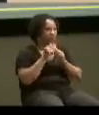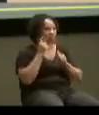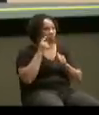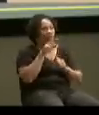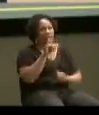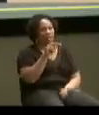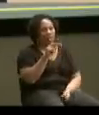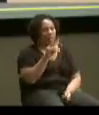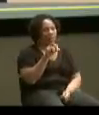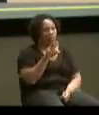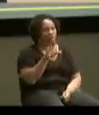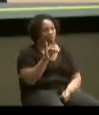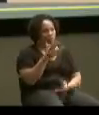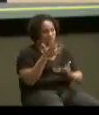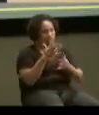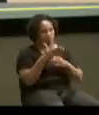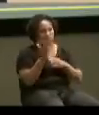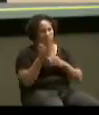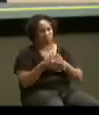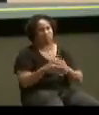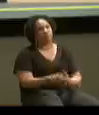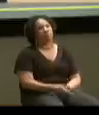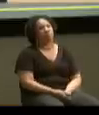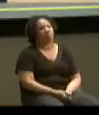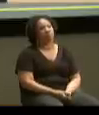OVER A 12-MONTH PERIOD TO GET AN INVENTORY COMPLETED.